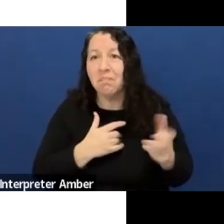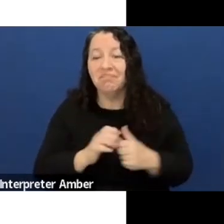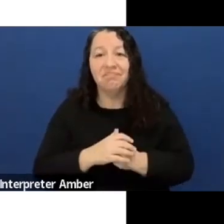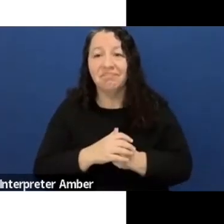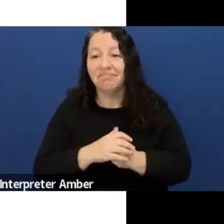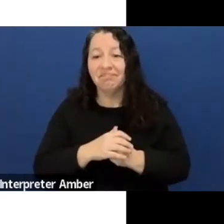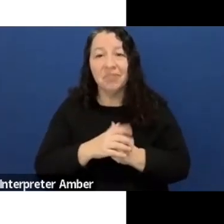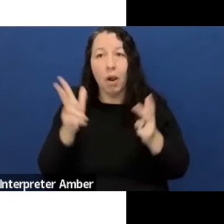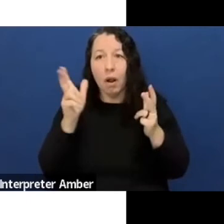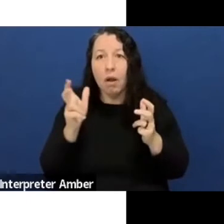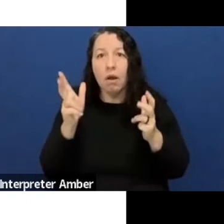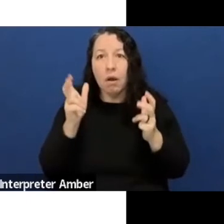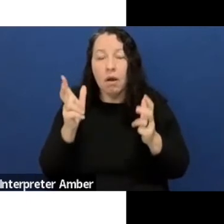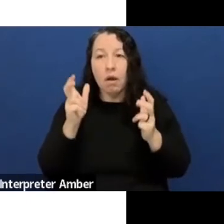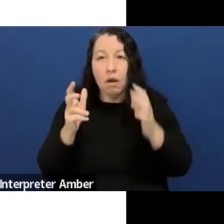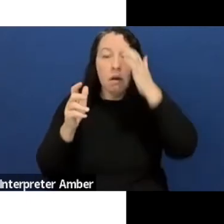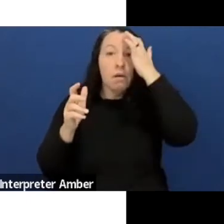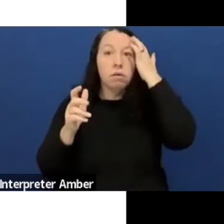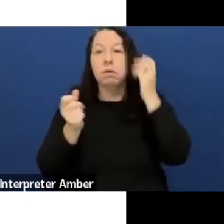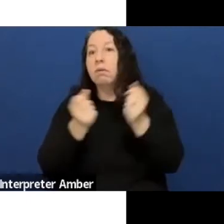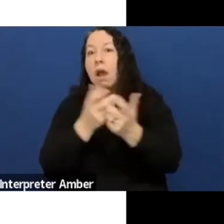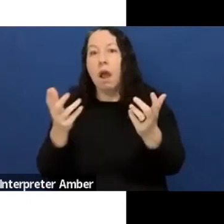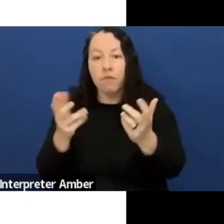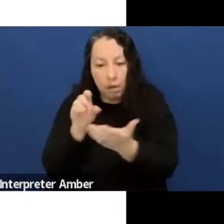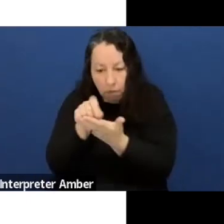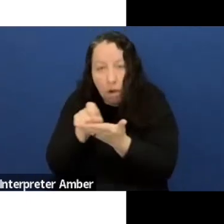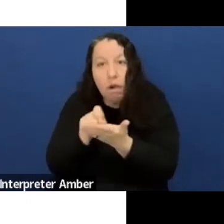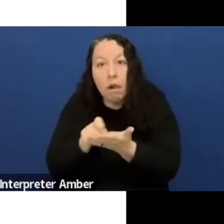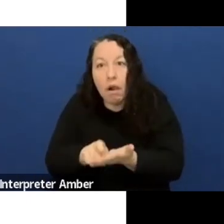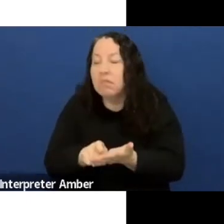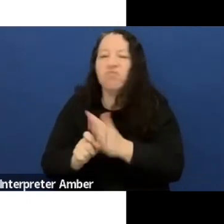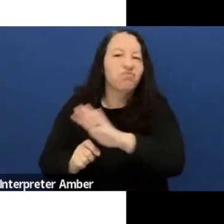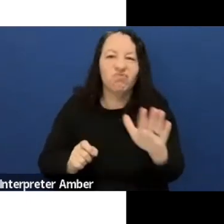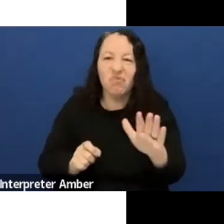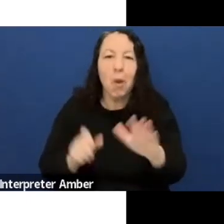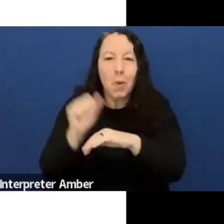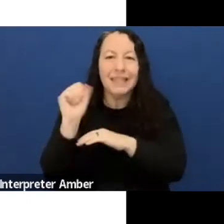about taking in all that information that's on your screen, it will be sent to you also